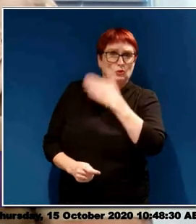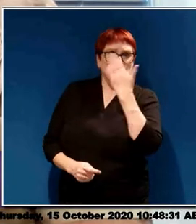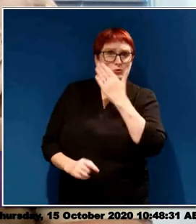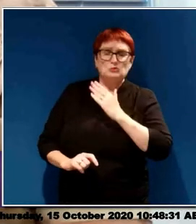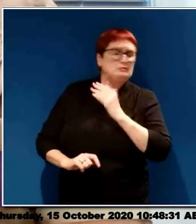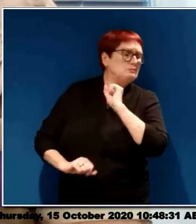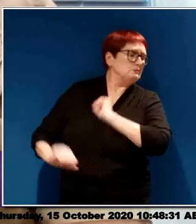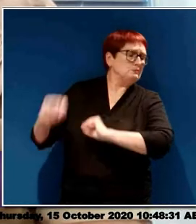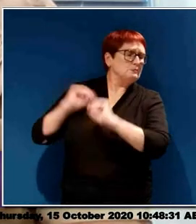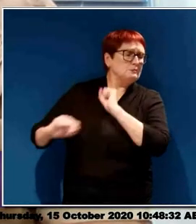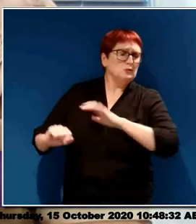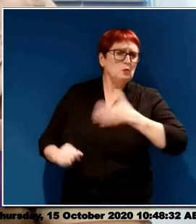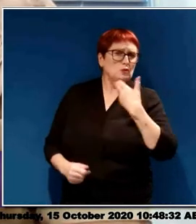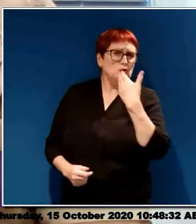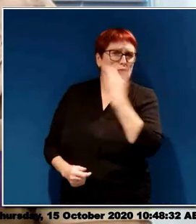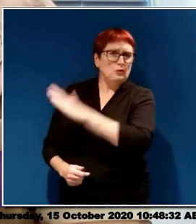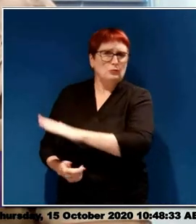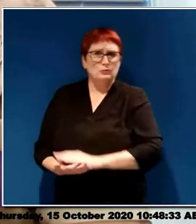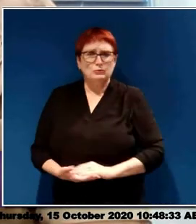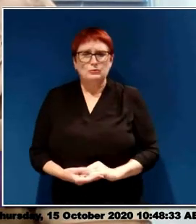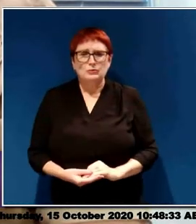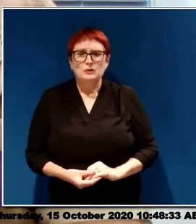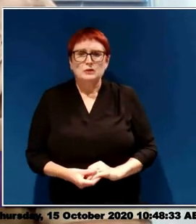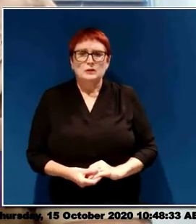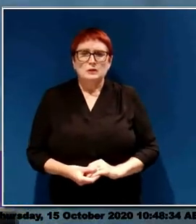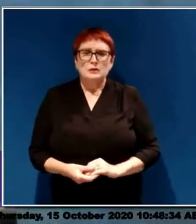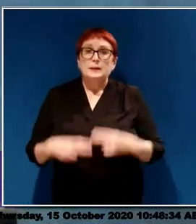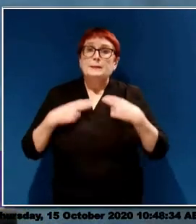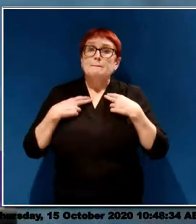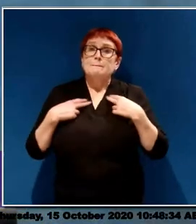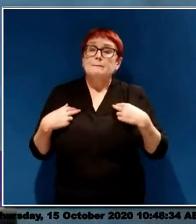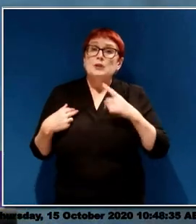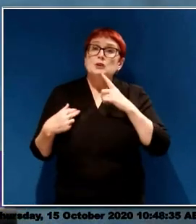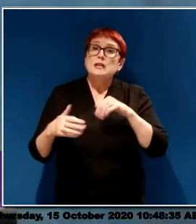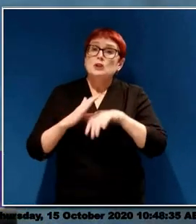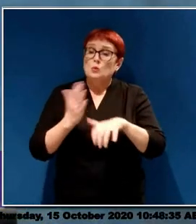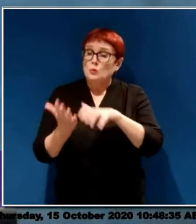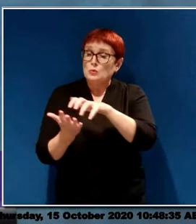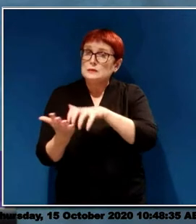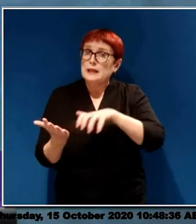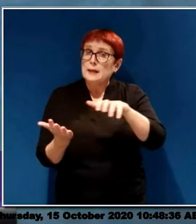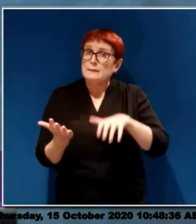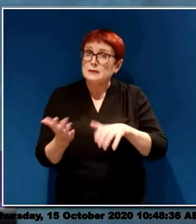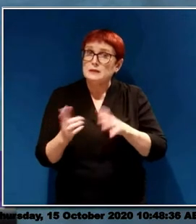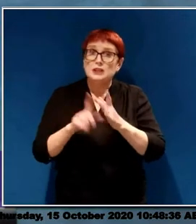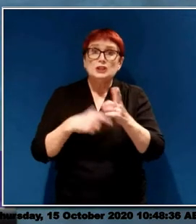I think, Sharon, you say in your statement you think around this time he tried to harm himself, is that right?